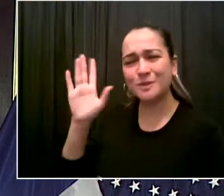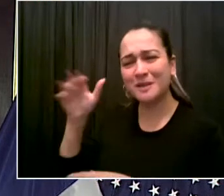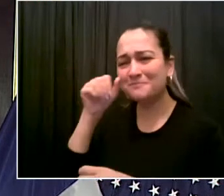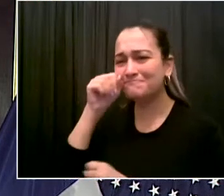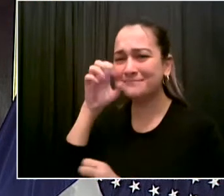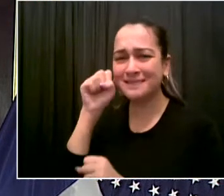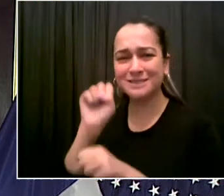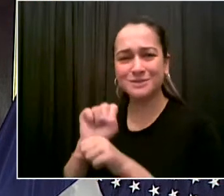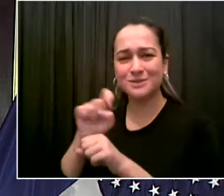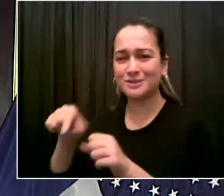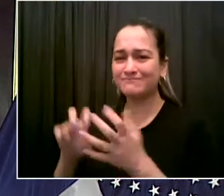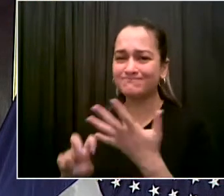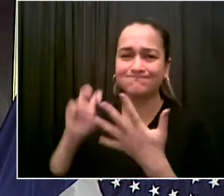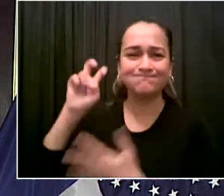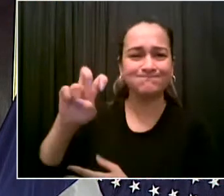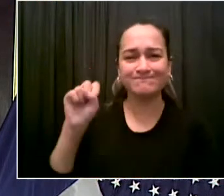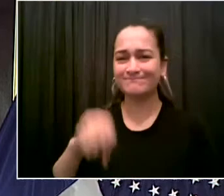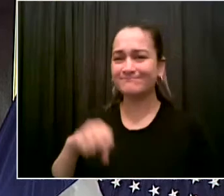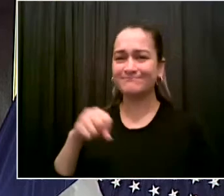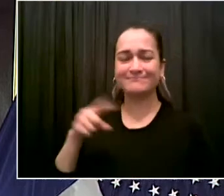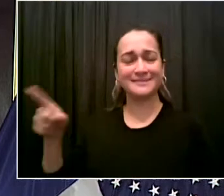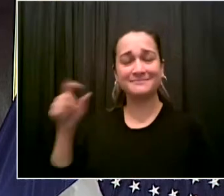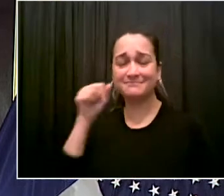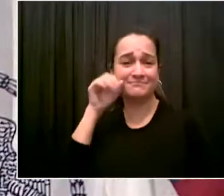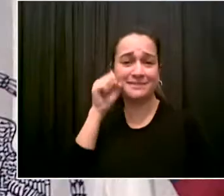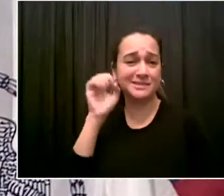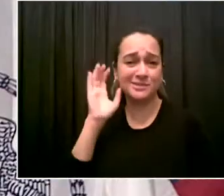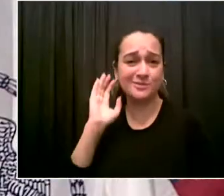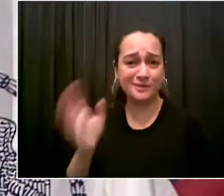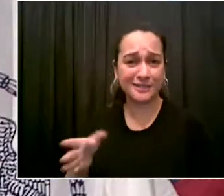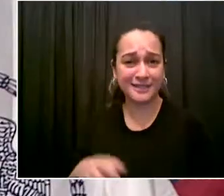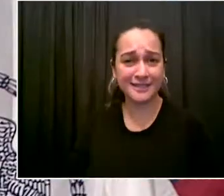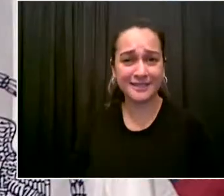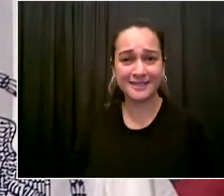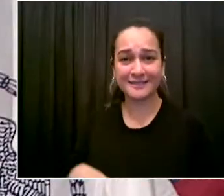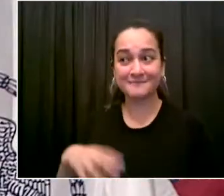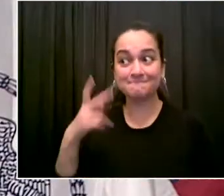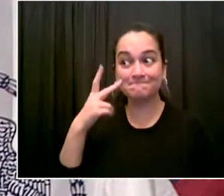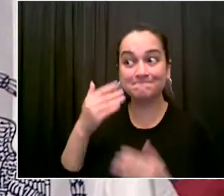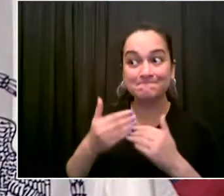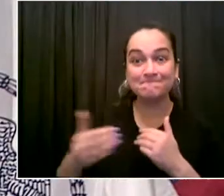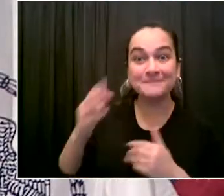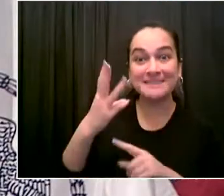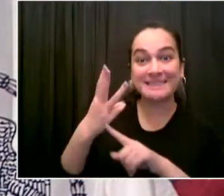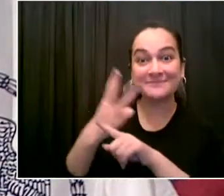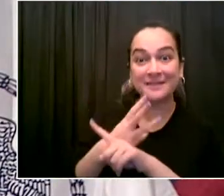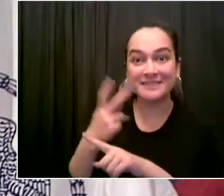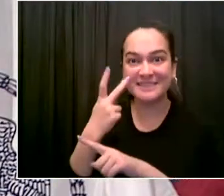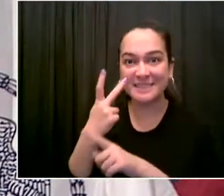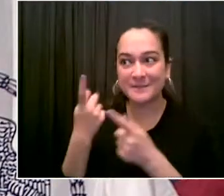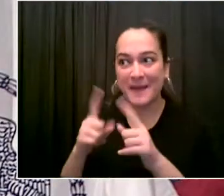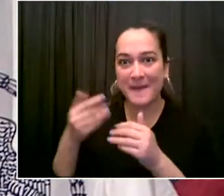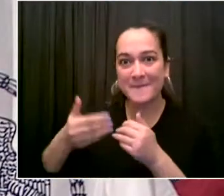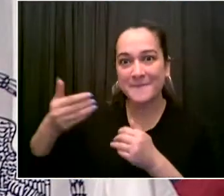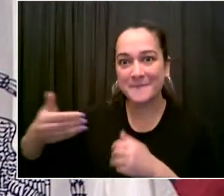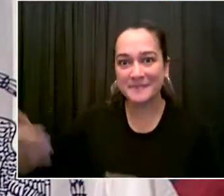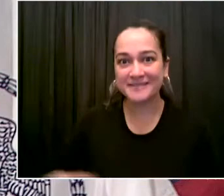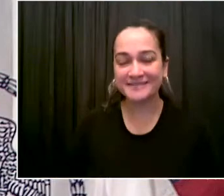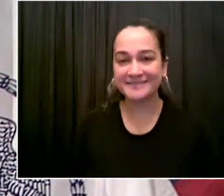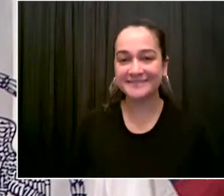ROLE. WE HAVE SUCH A CLOSE RELATIONSHIP AND I HAVE TREMEONDUS FAITH IN YOU. GET READY FOR AN EXCITING SIX OR